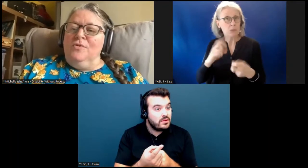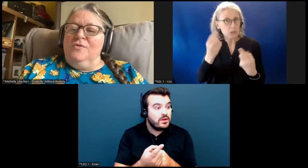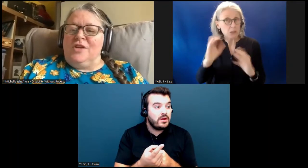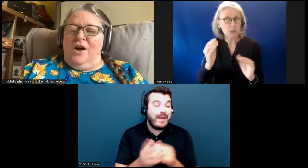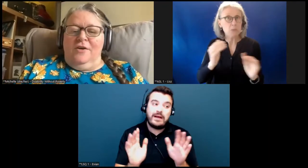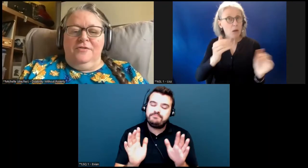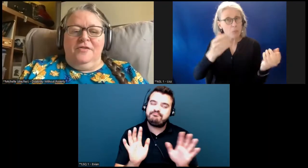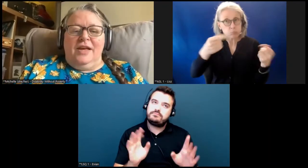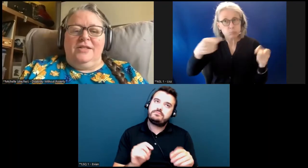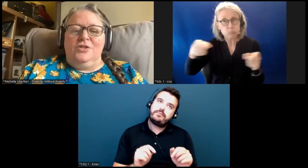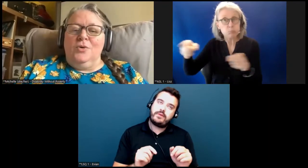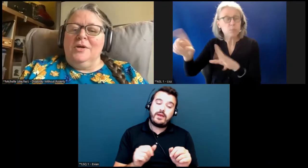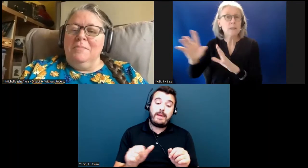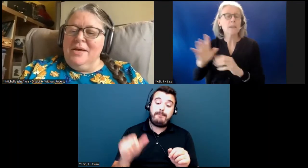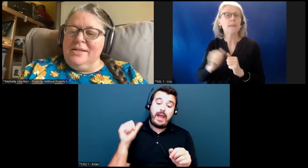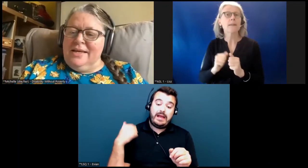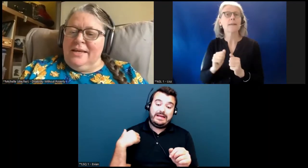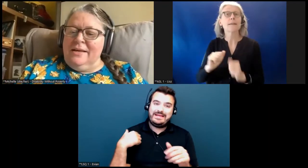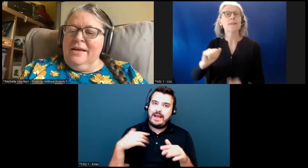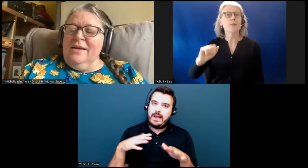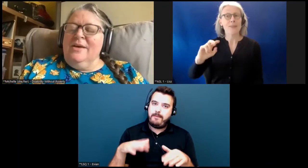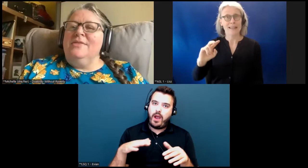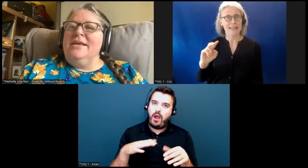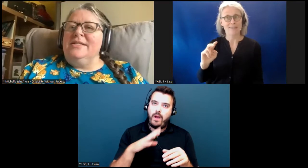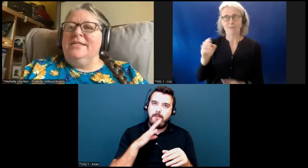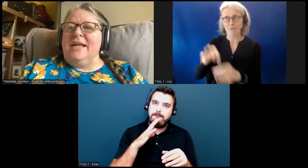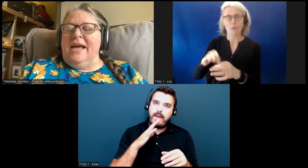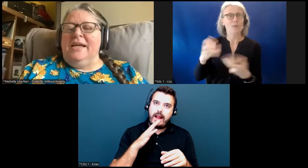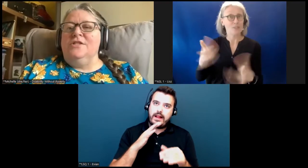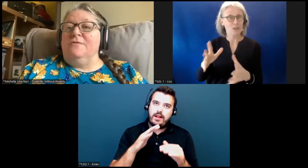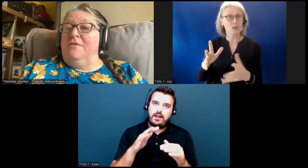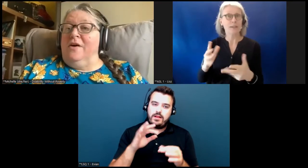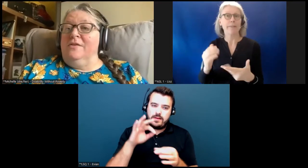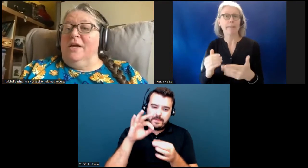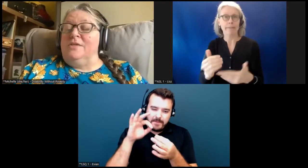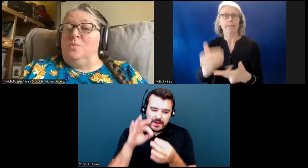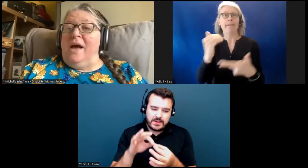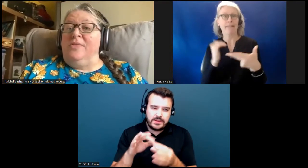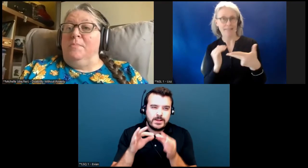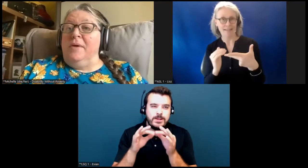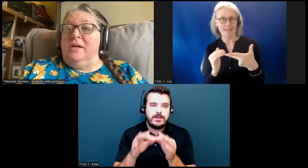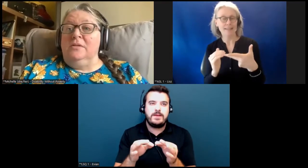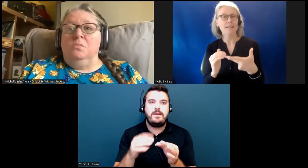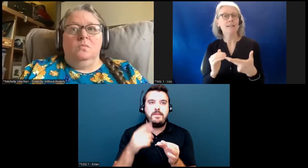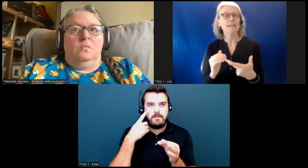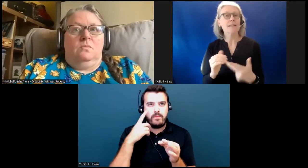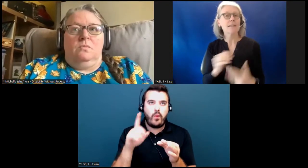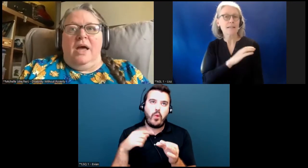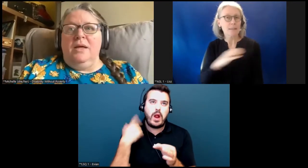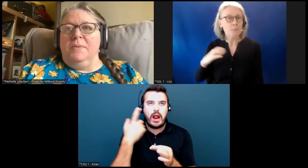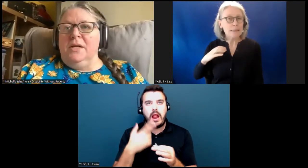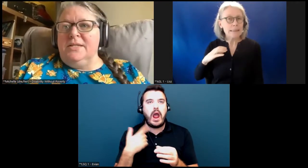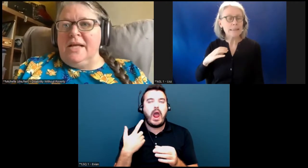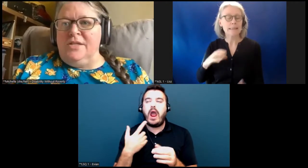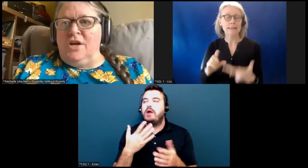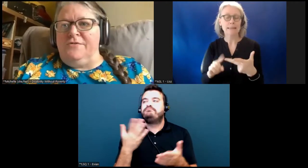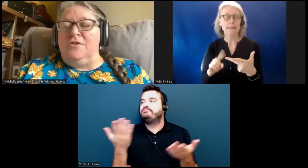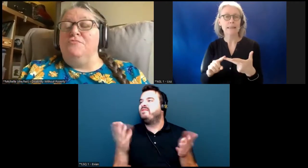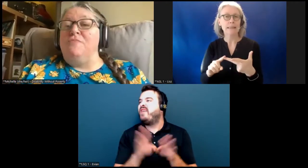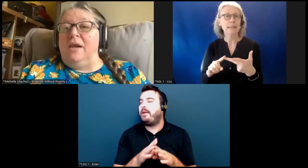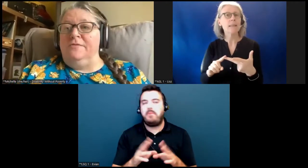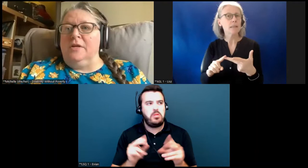MOVES OFF INTO COMMITTEE. THIS STAGE IS WHERE THE BILL -- ANY BILL IS SENT OFF TO THE RELEVANT